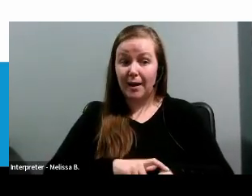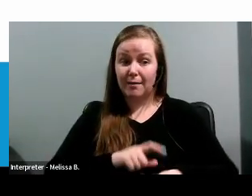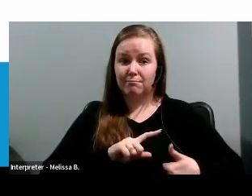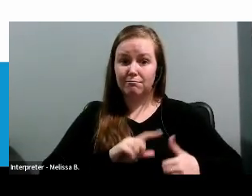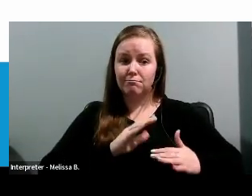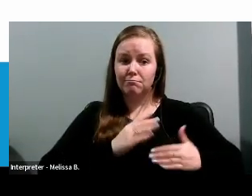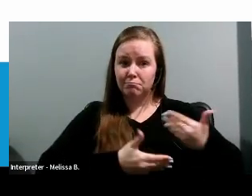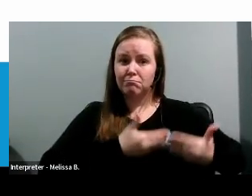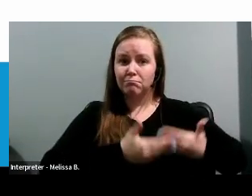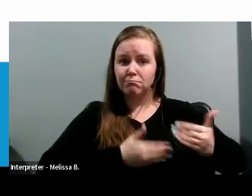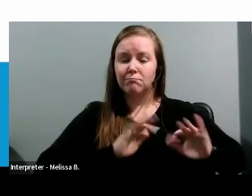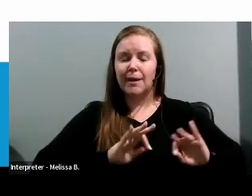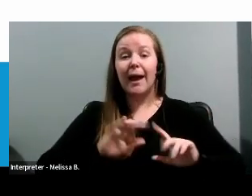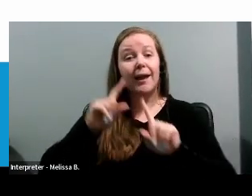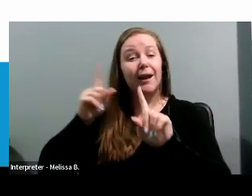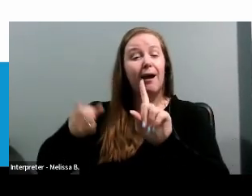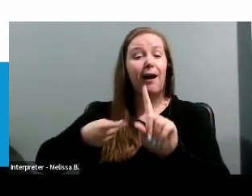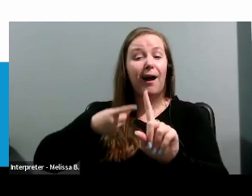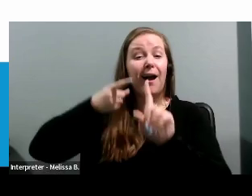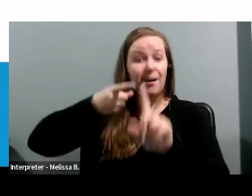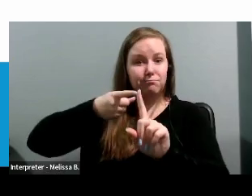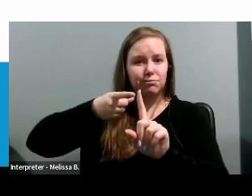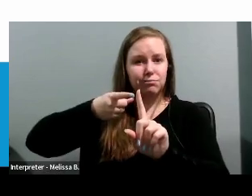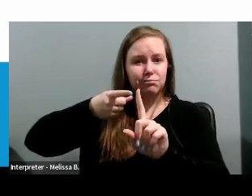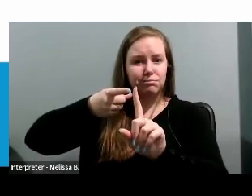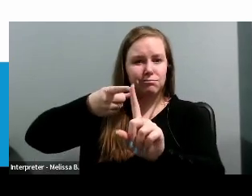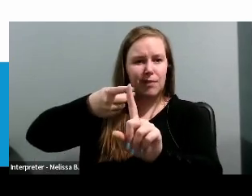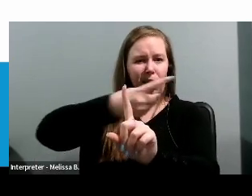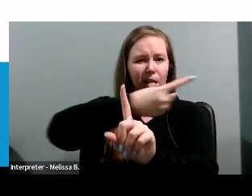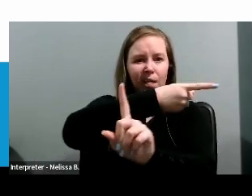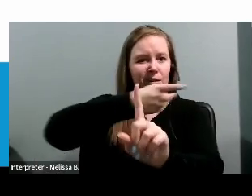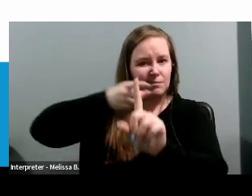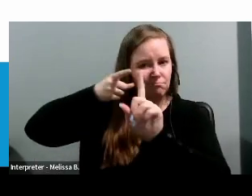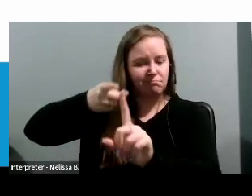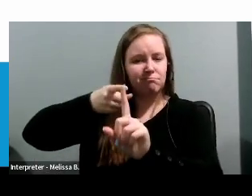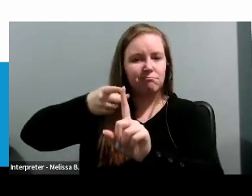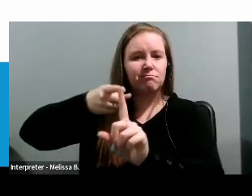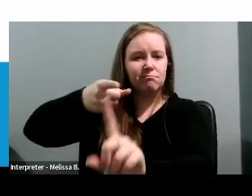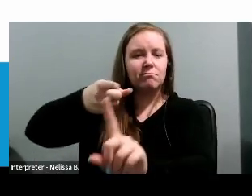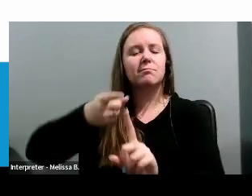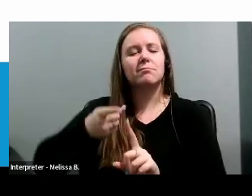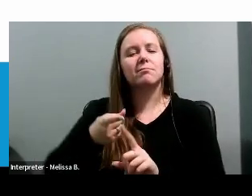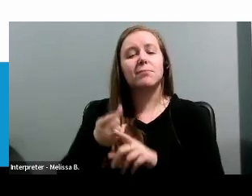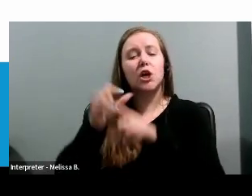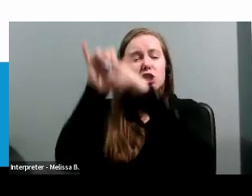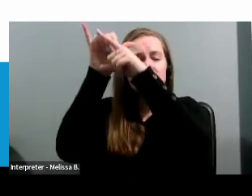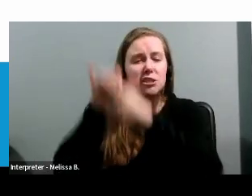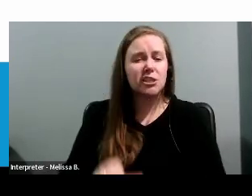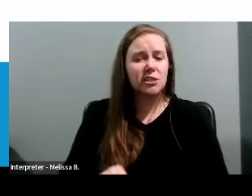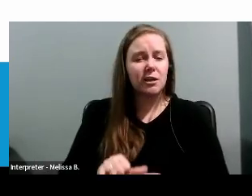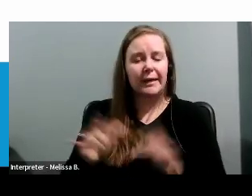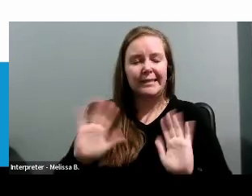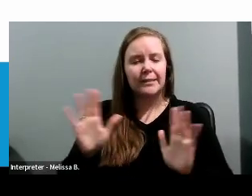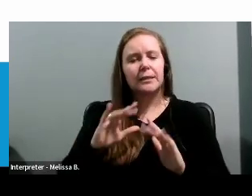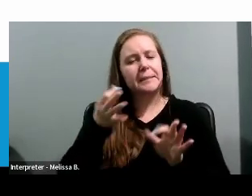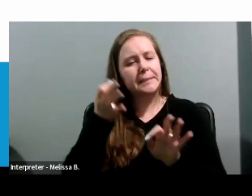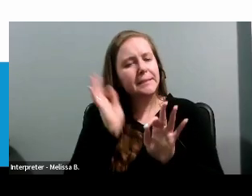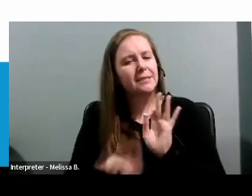Shannon Spencer (she/her): Making sure you kind of avoid jargon, kind of being simple, and getting to the point, so your message is easily understood.